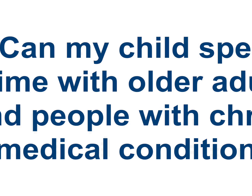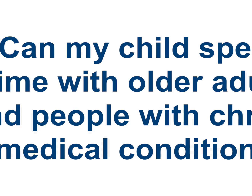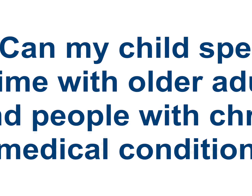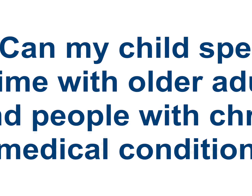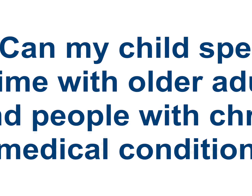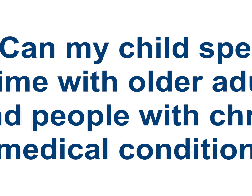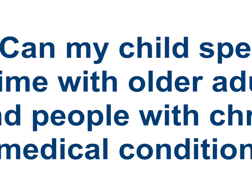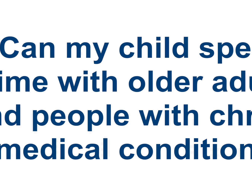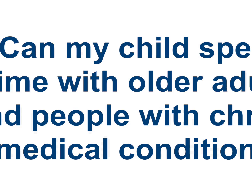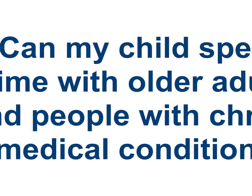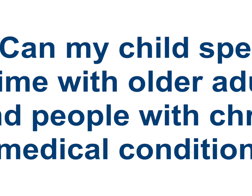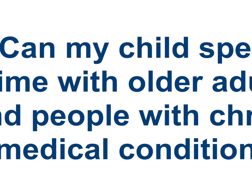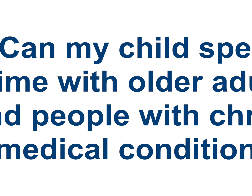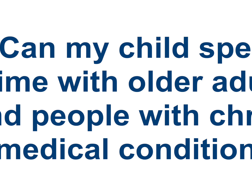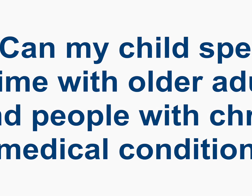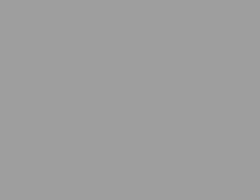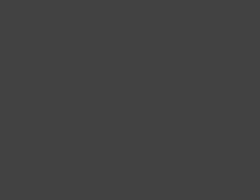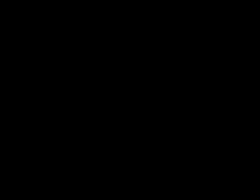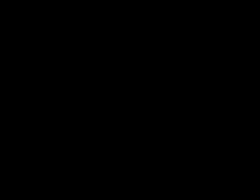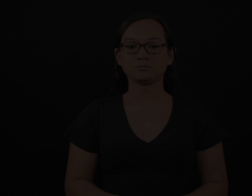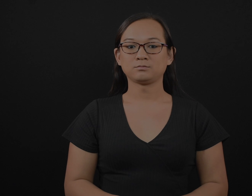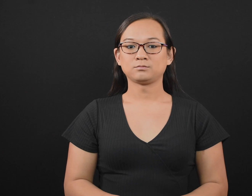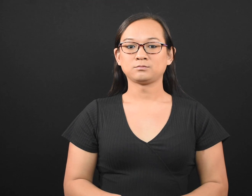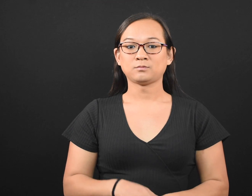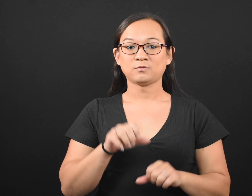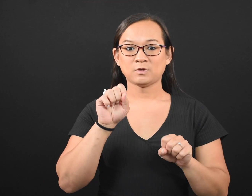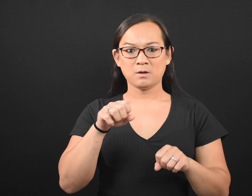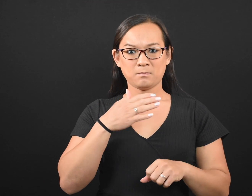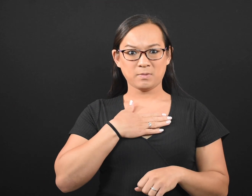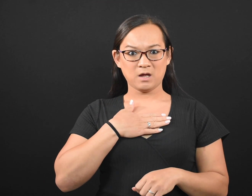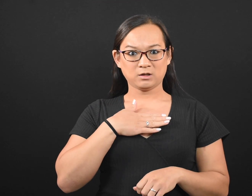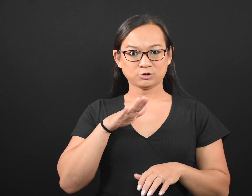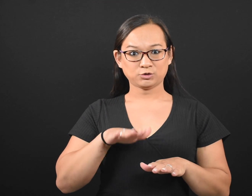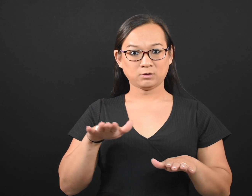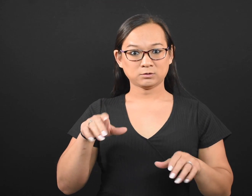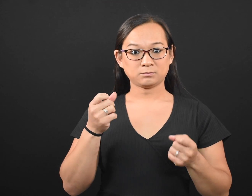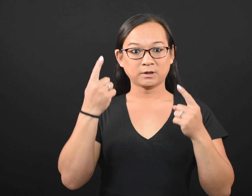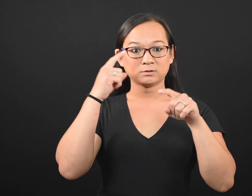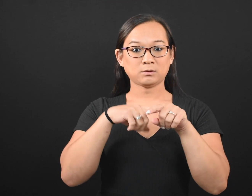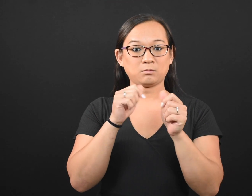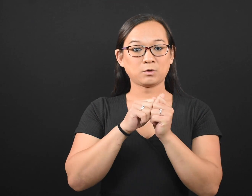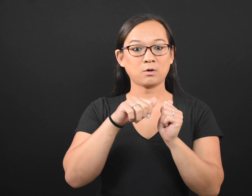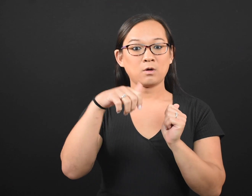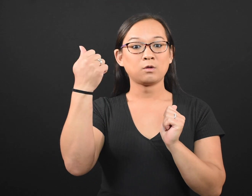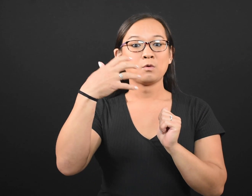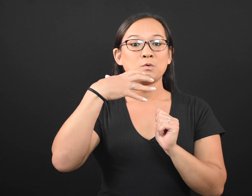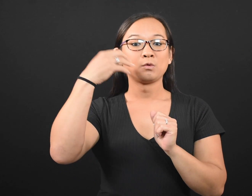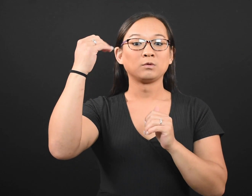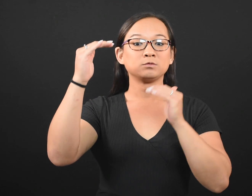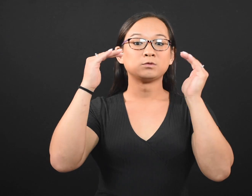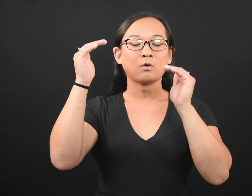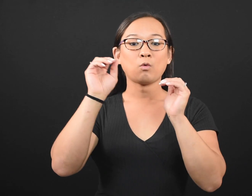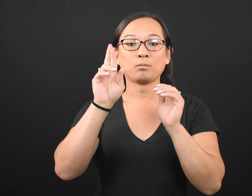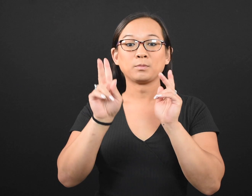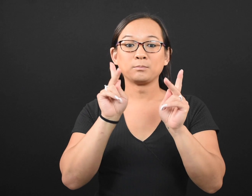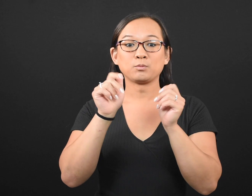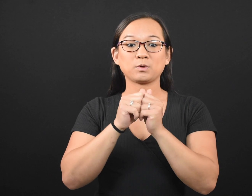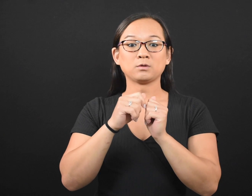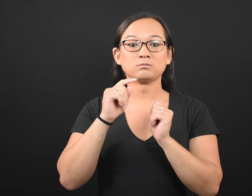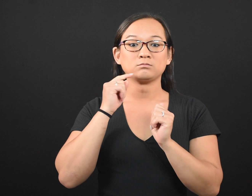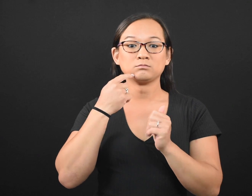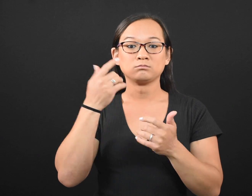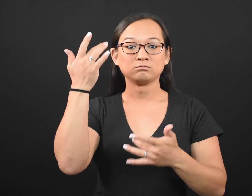● Can my child spend time with older adults and people with chronic medical conditions?